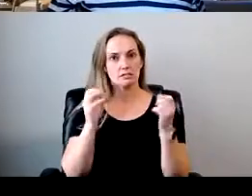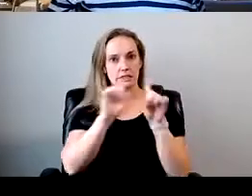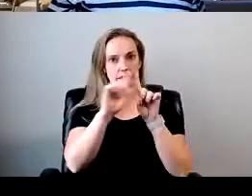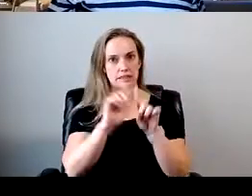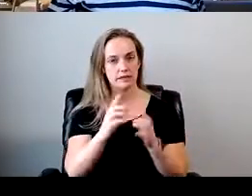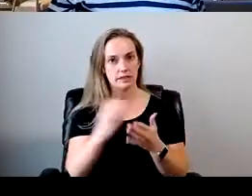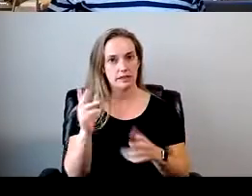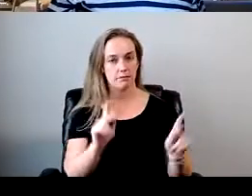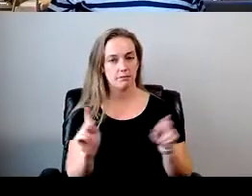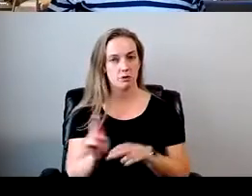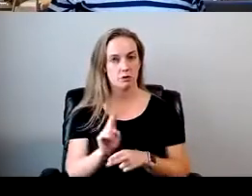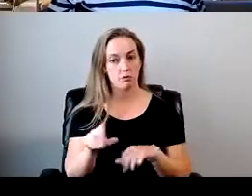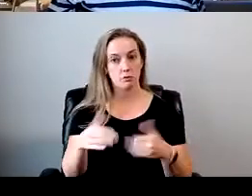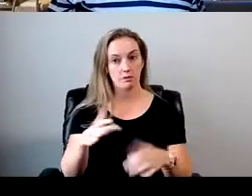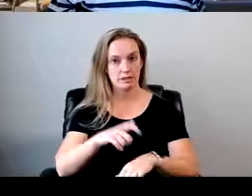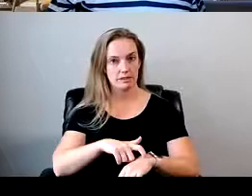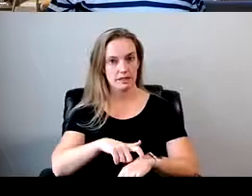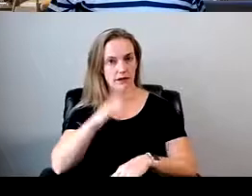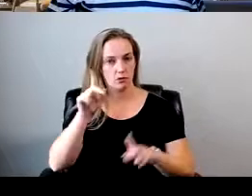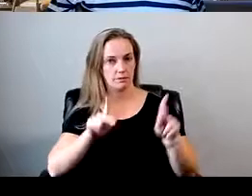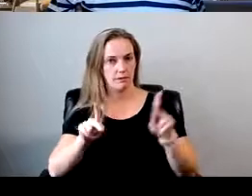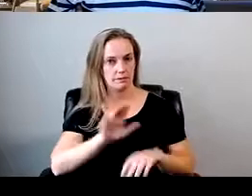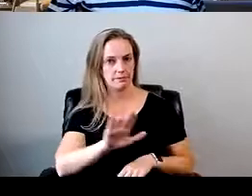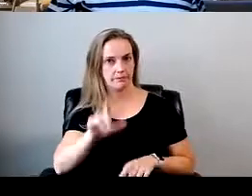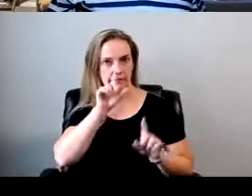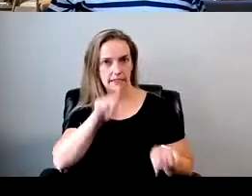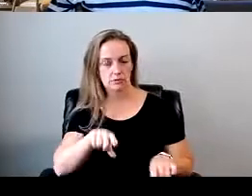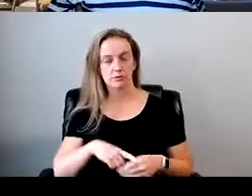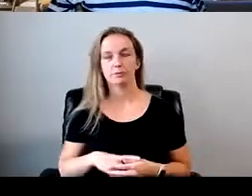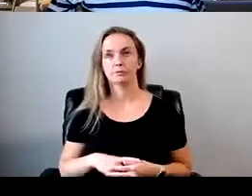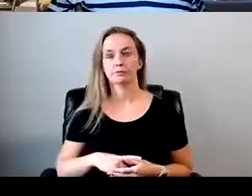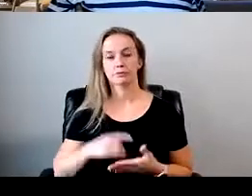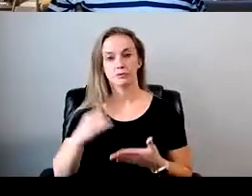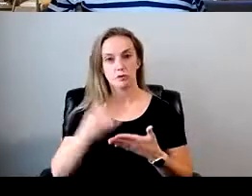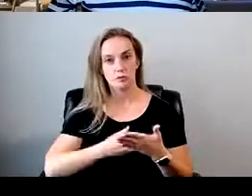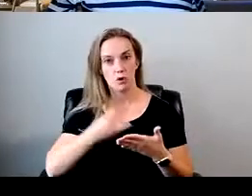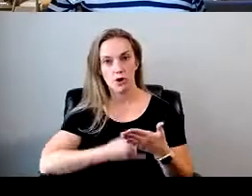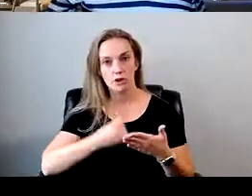giving time for individuals to answer. Drawing, texting clients.